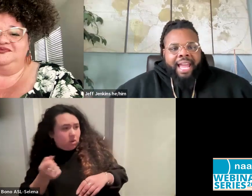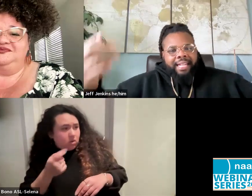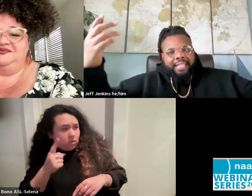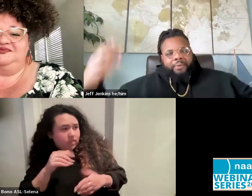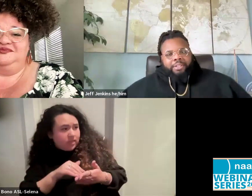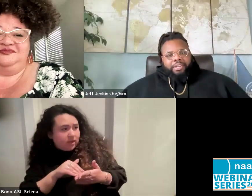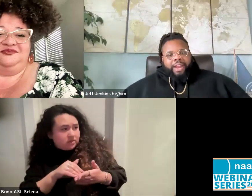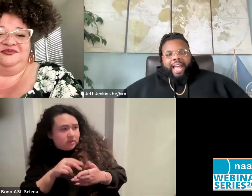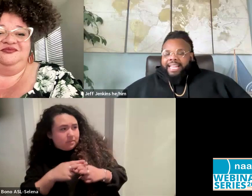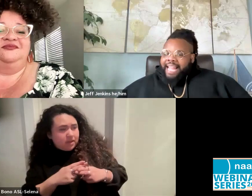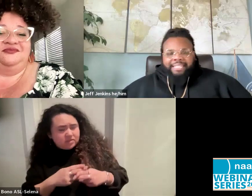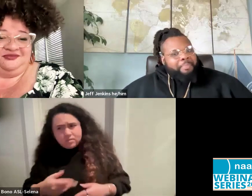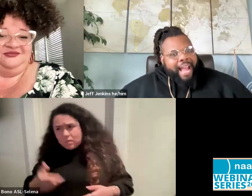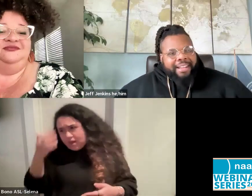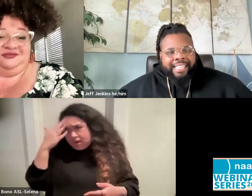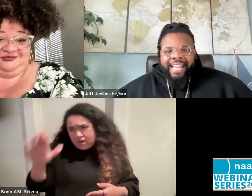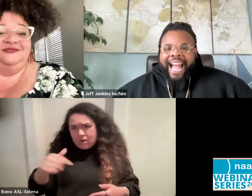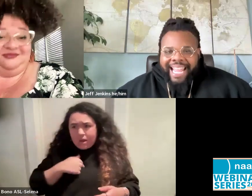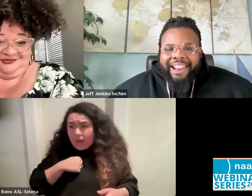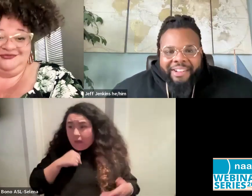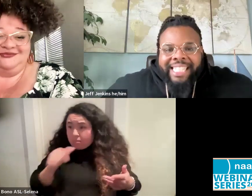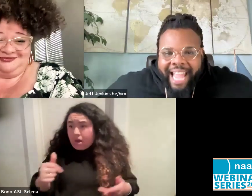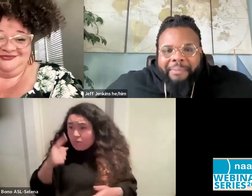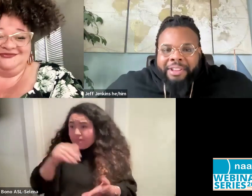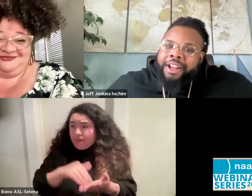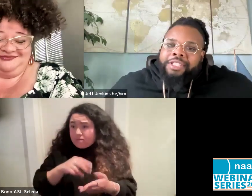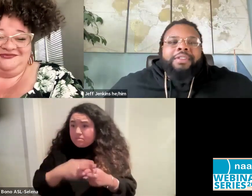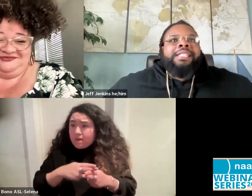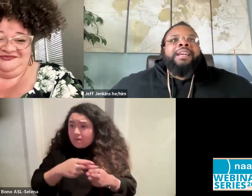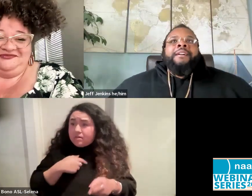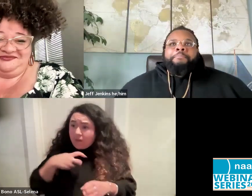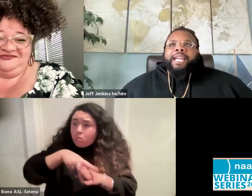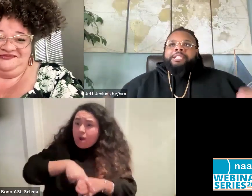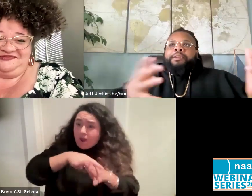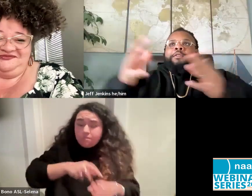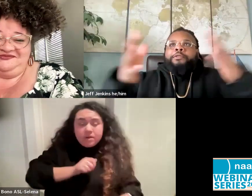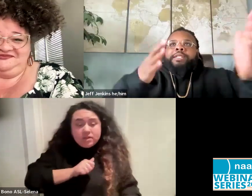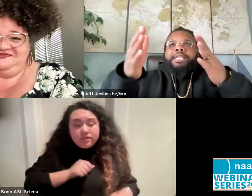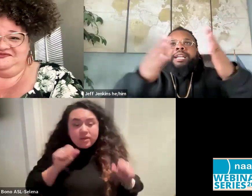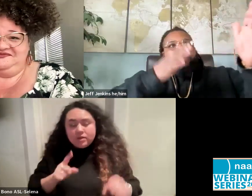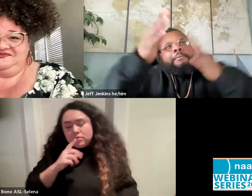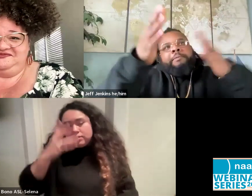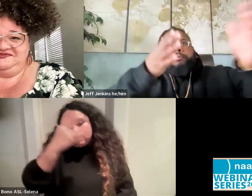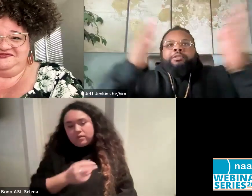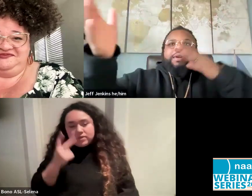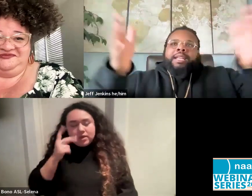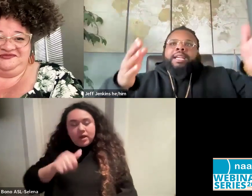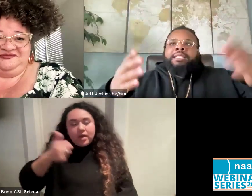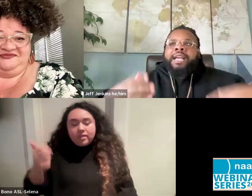And I said, Well, should I only get on this camel? You know? So it's it's beautiful to see other people doing things